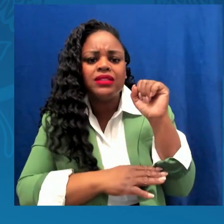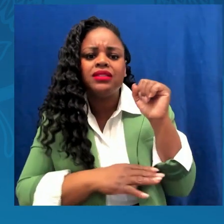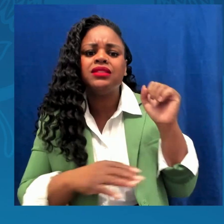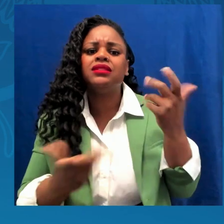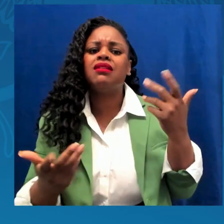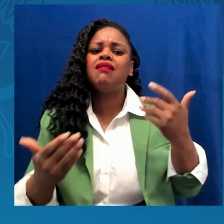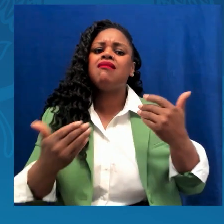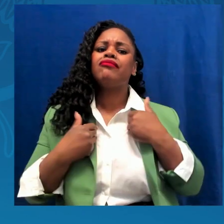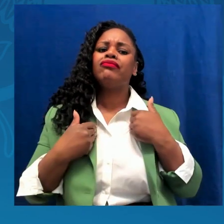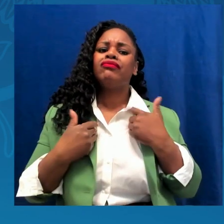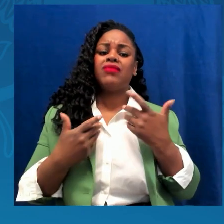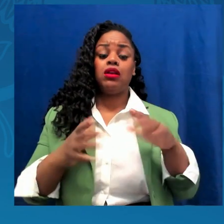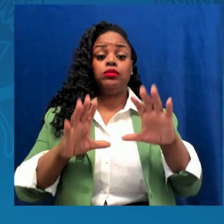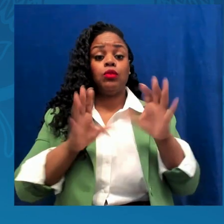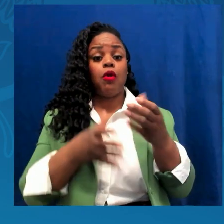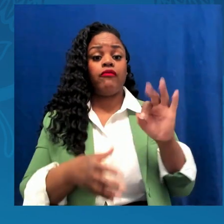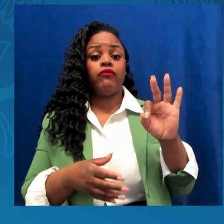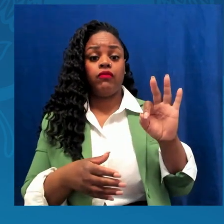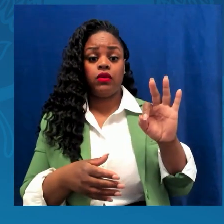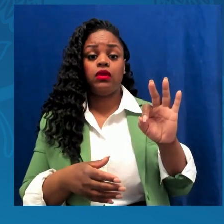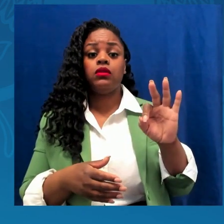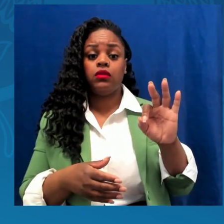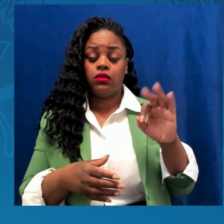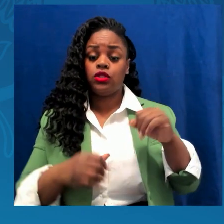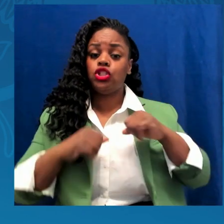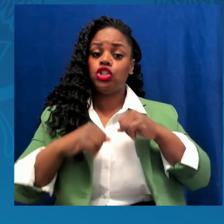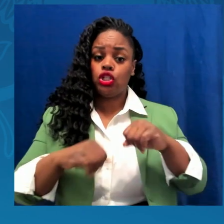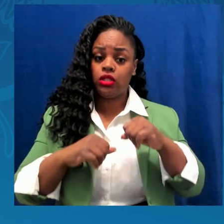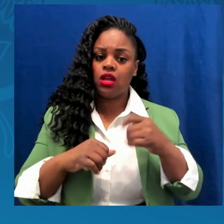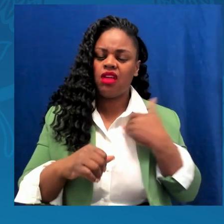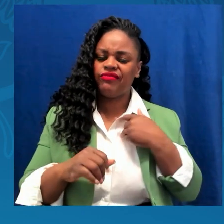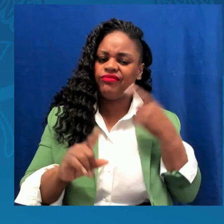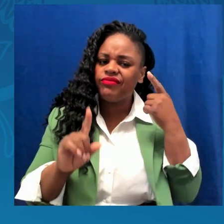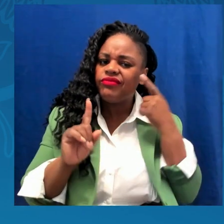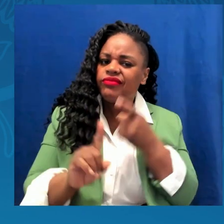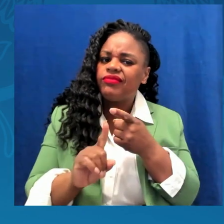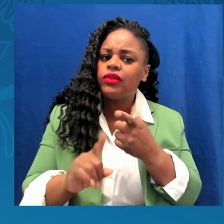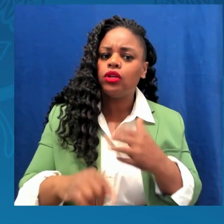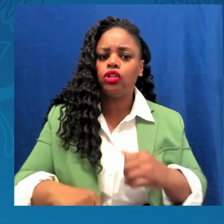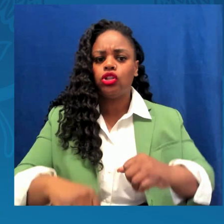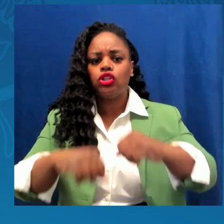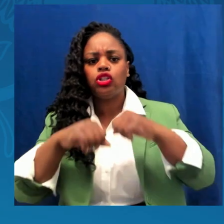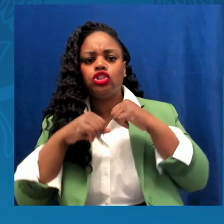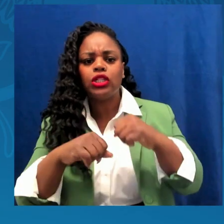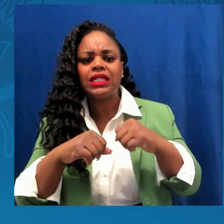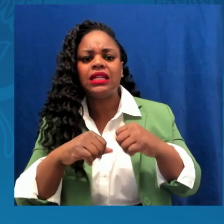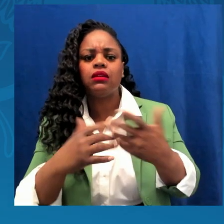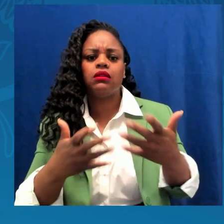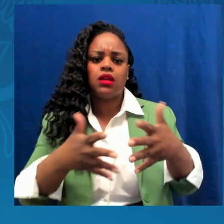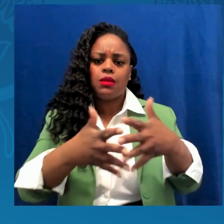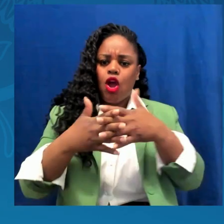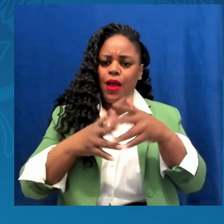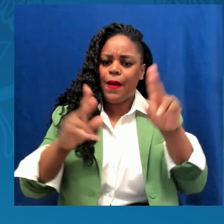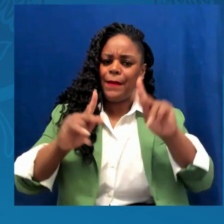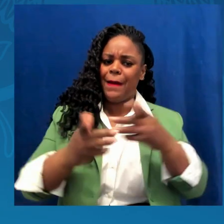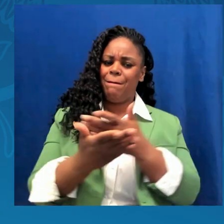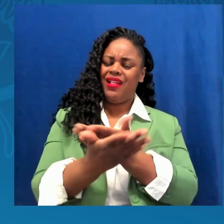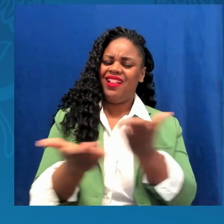Our mission is to secure and defend and safeguard the American people, our homeland and our values,